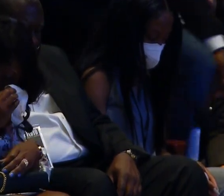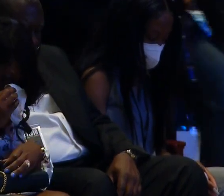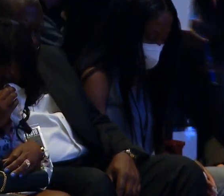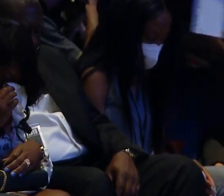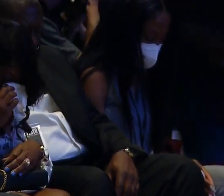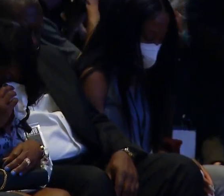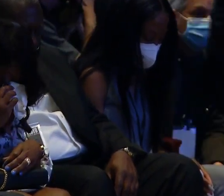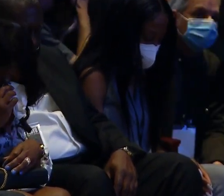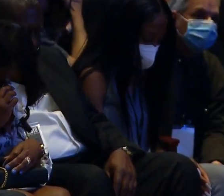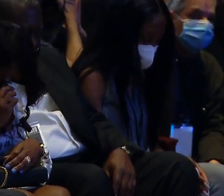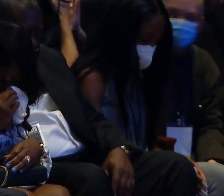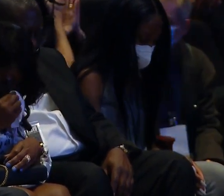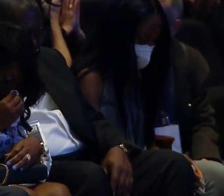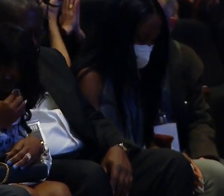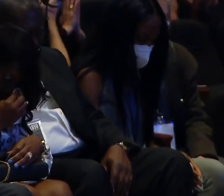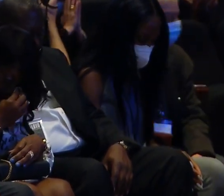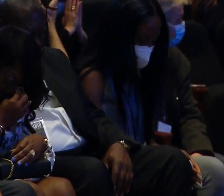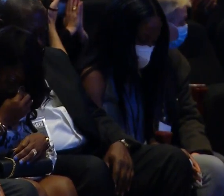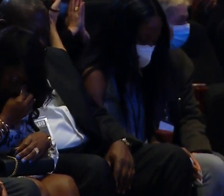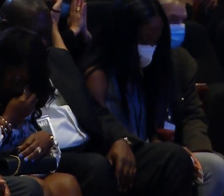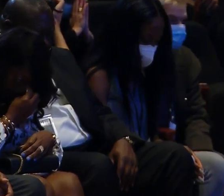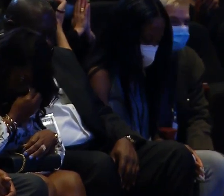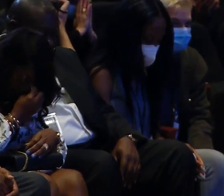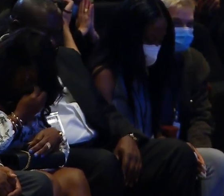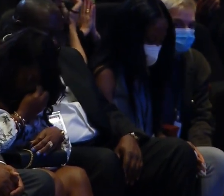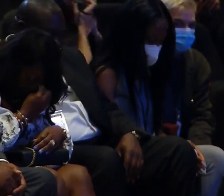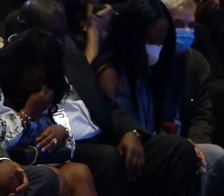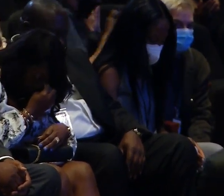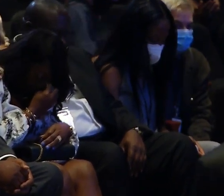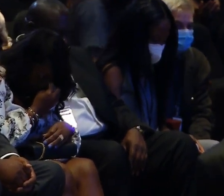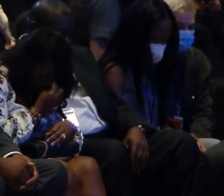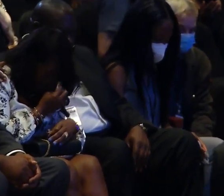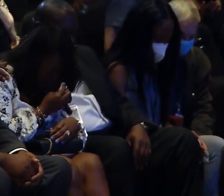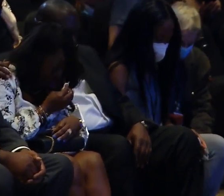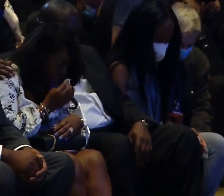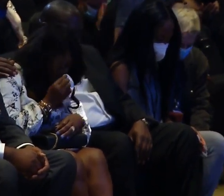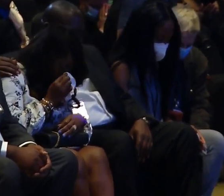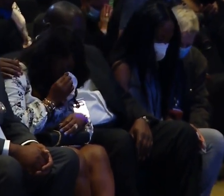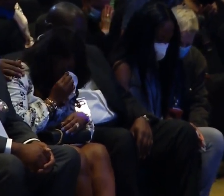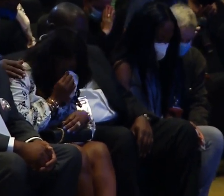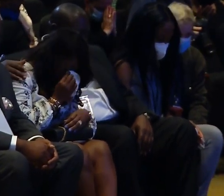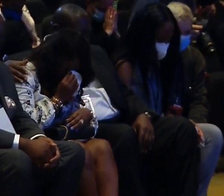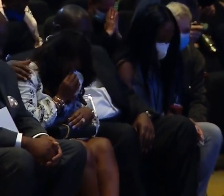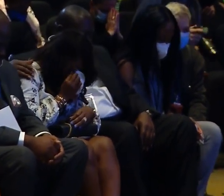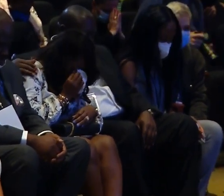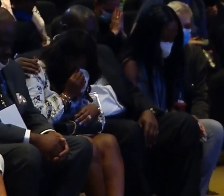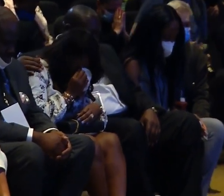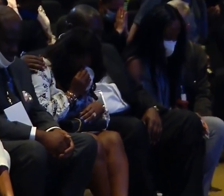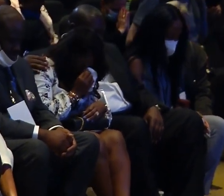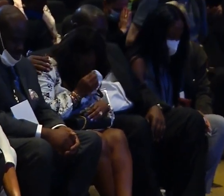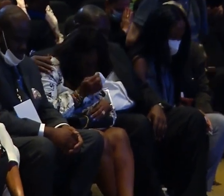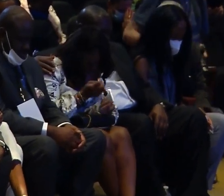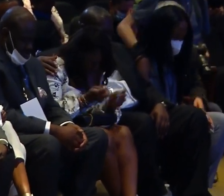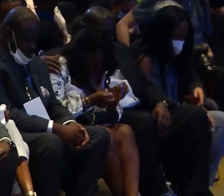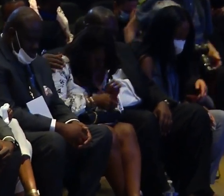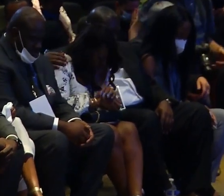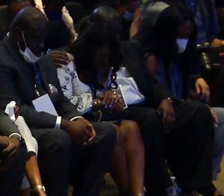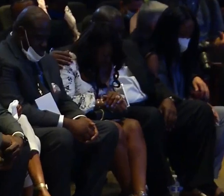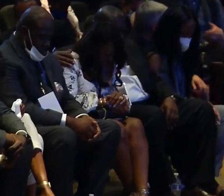CRYING OUT ON BEHALF OF THOSE WHO HAVE BEEN AND WHO ARE NOW BEING CRUSHED IN BODY AND SPIRIT.